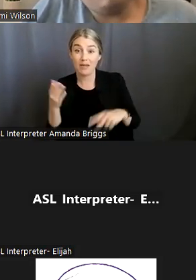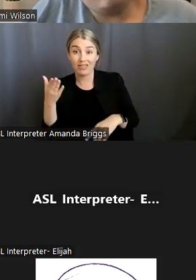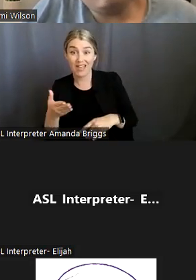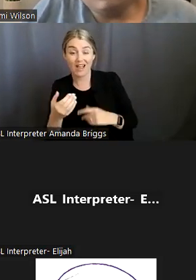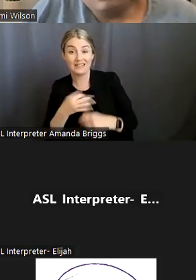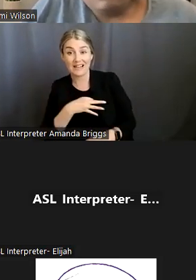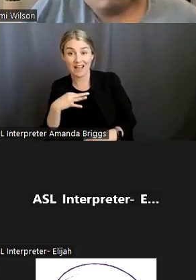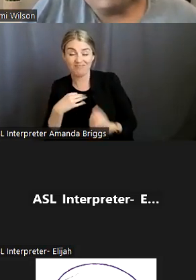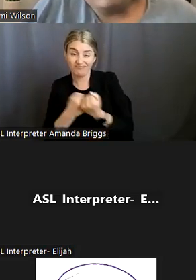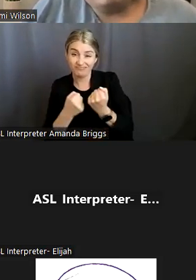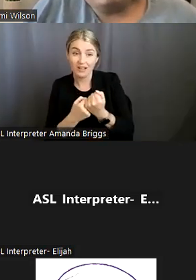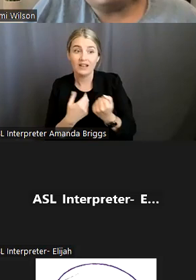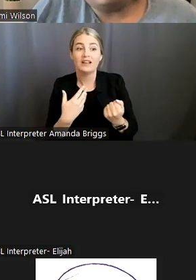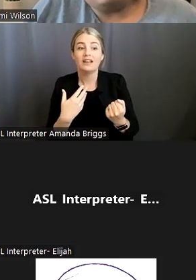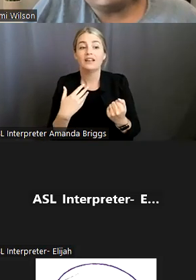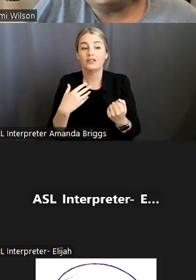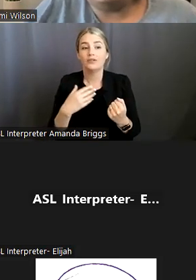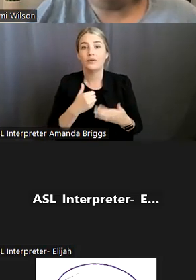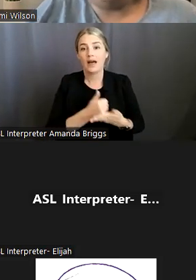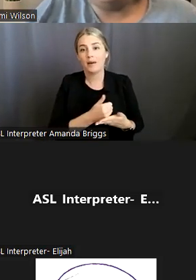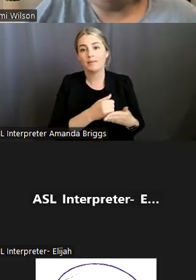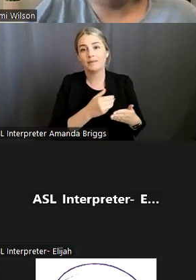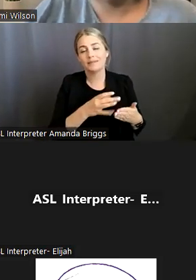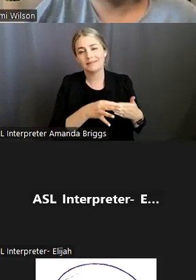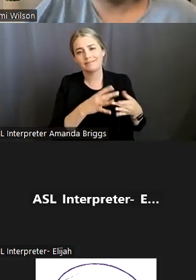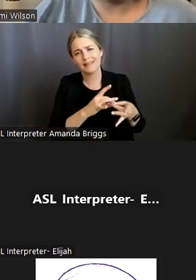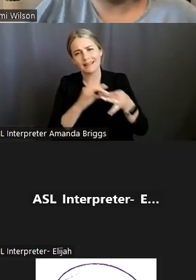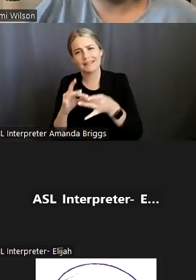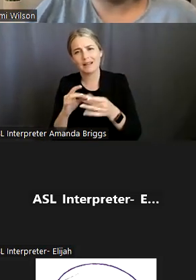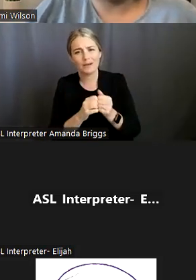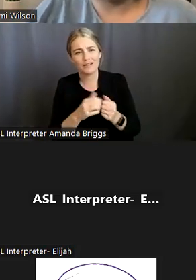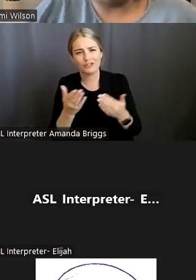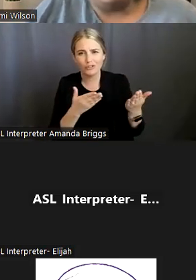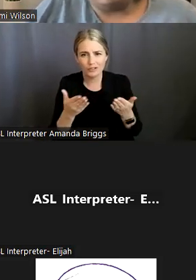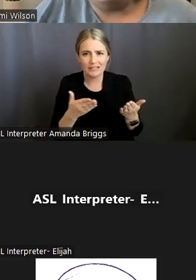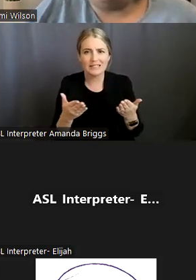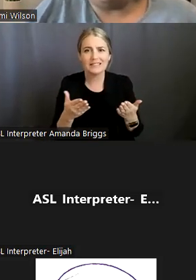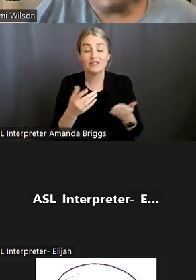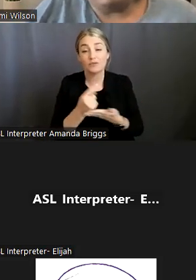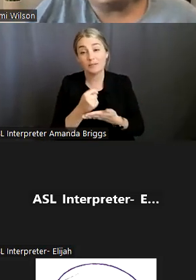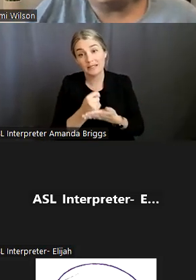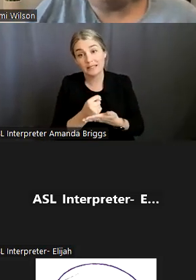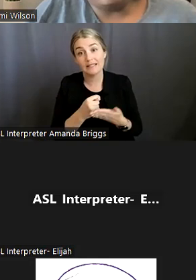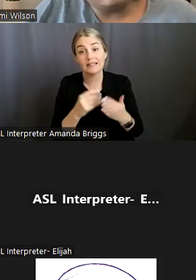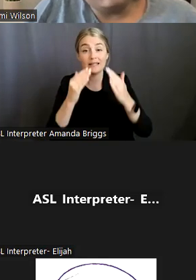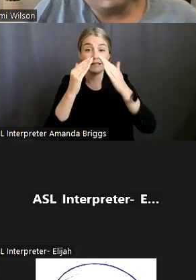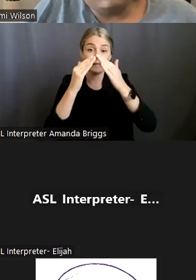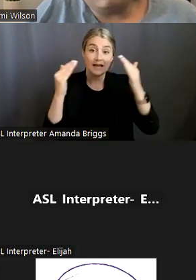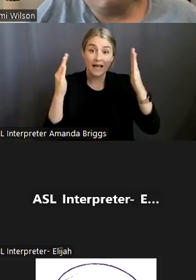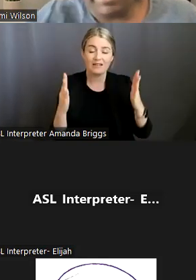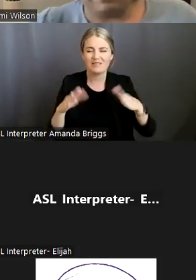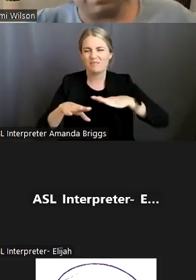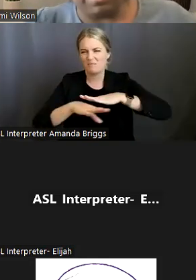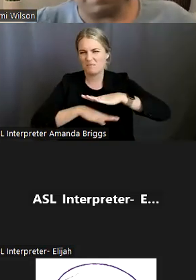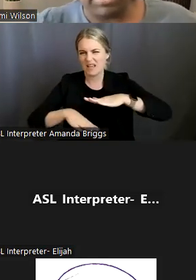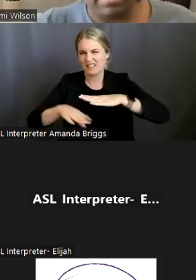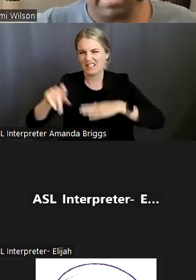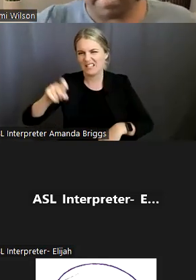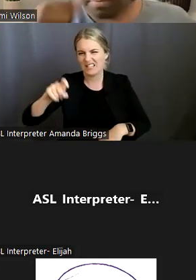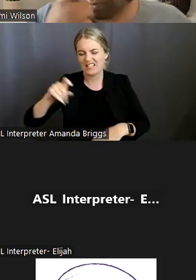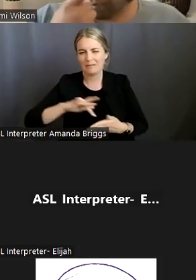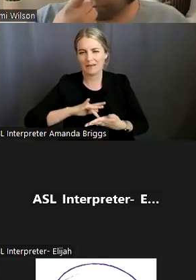people with services, including treatment, or housing, basic needs, and medical services.